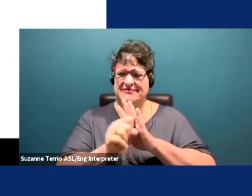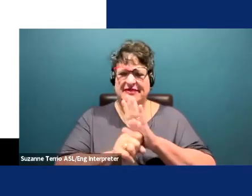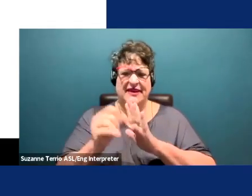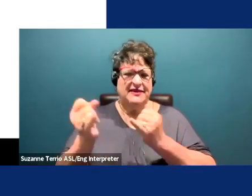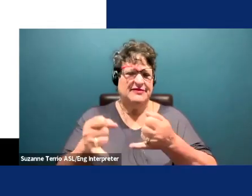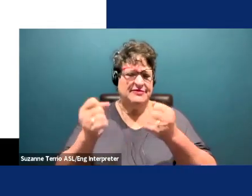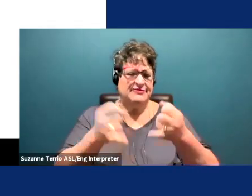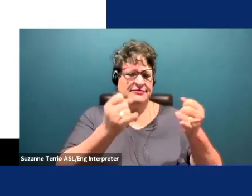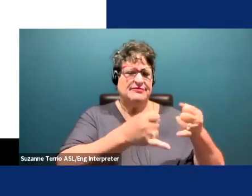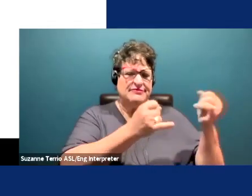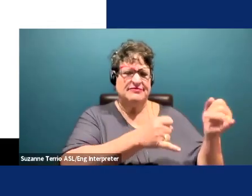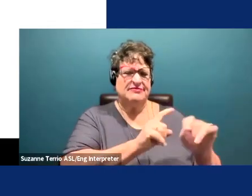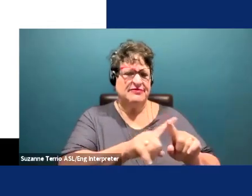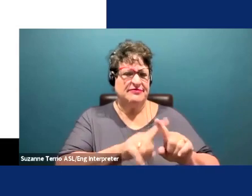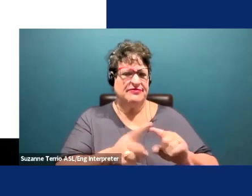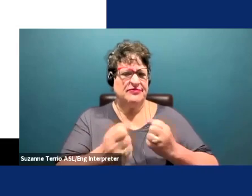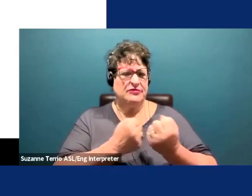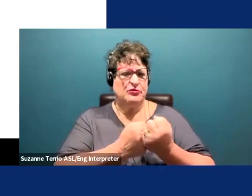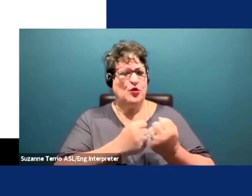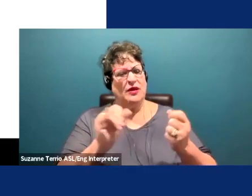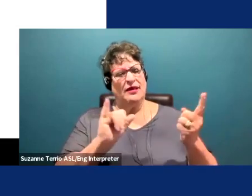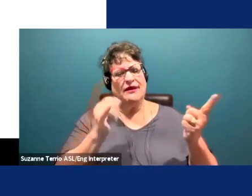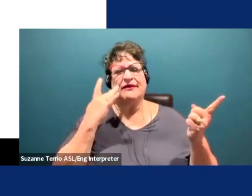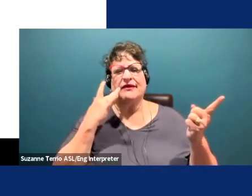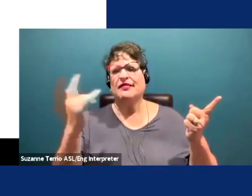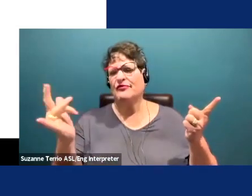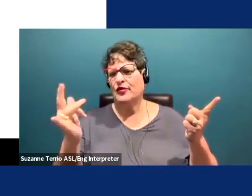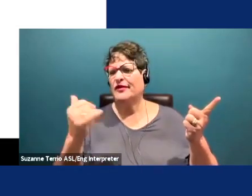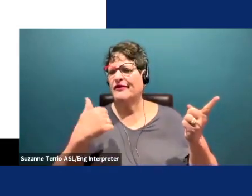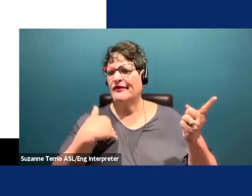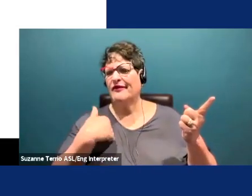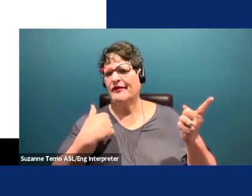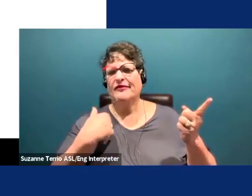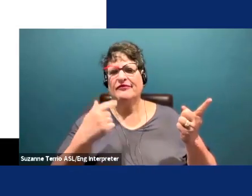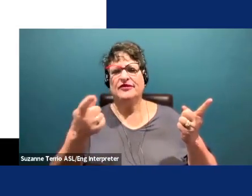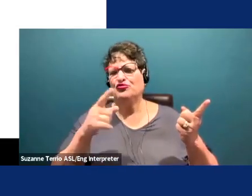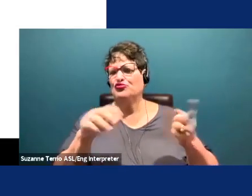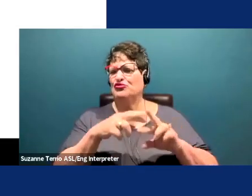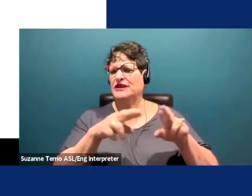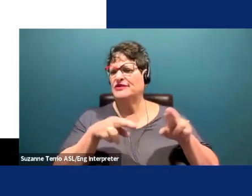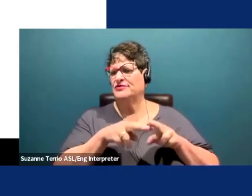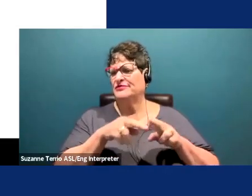we have the Regional Center for people with intellectual disabilities and also peer supports.